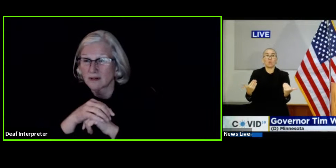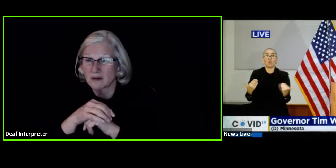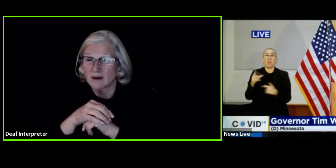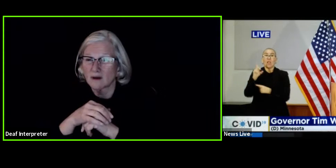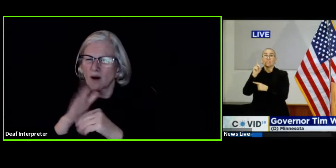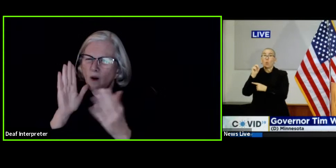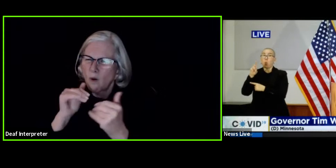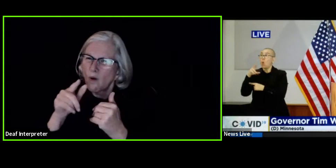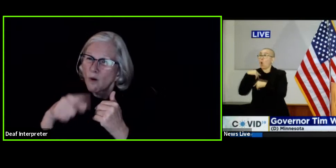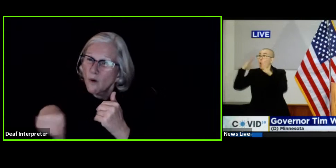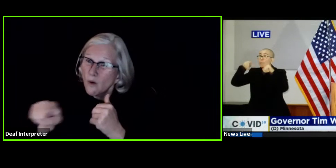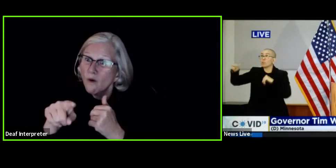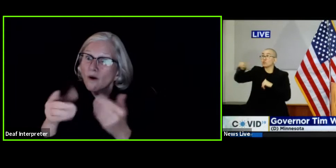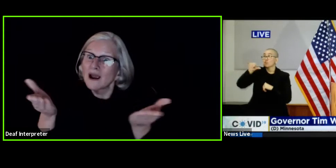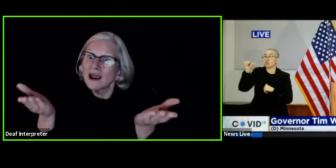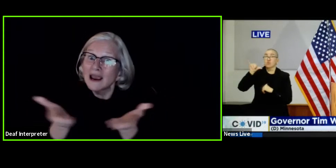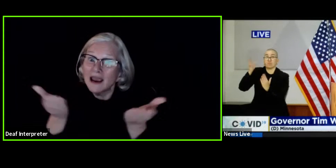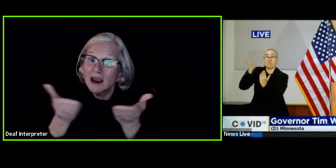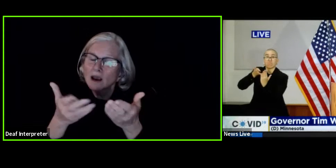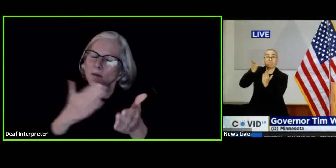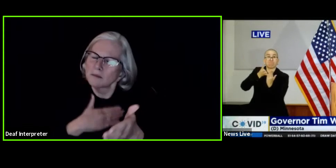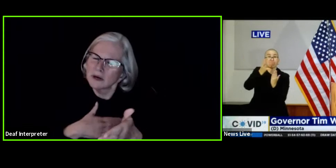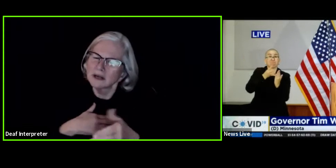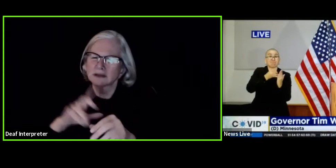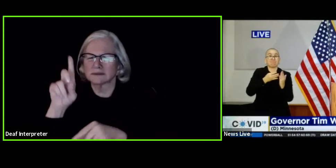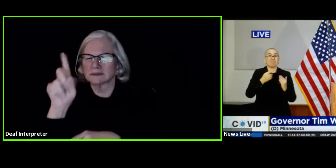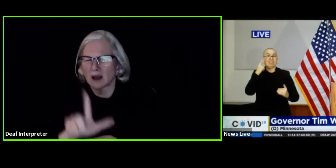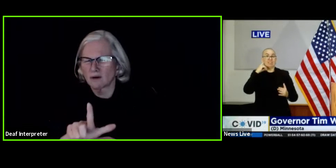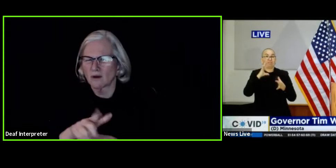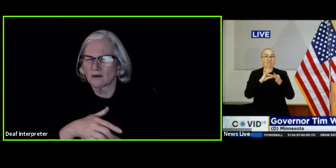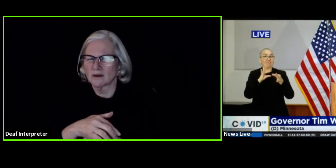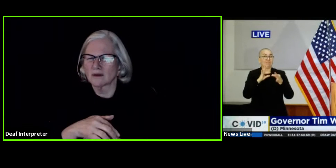ROOM. AND I'D ASK MINNESOTANS TO DO THIS. AGAIN, YOUR PRIVACY IS BE